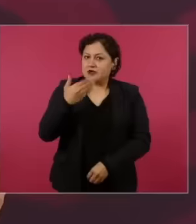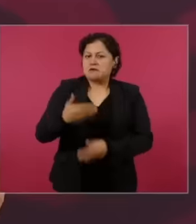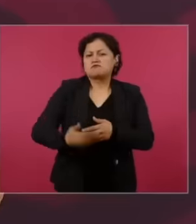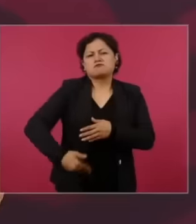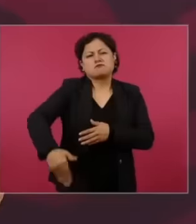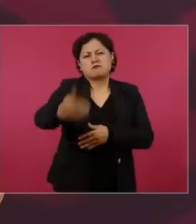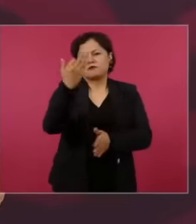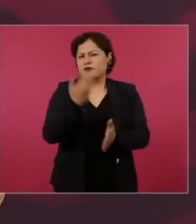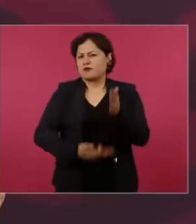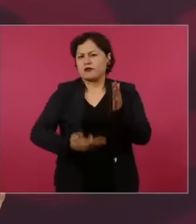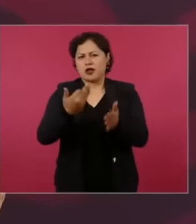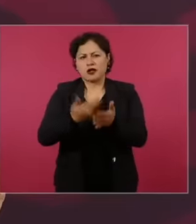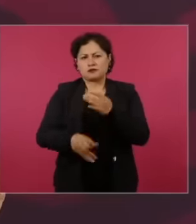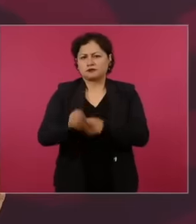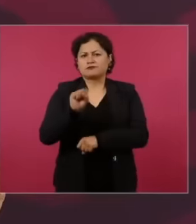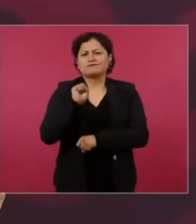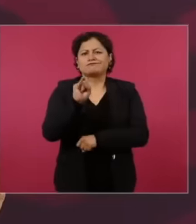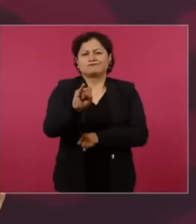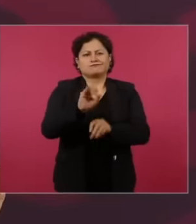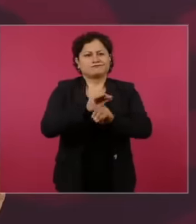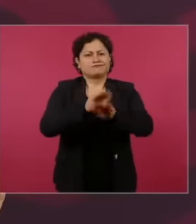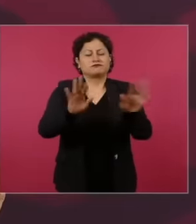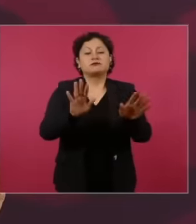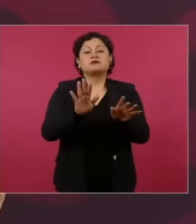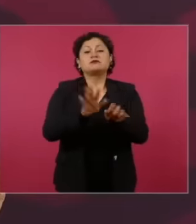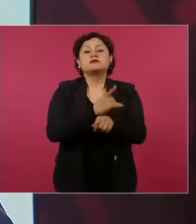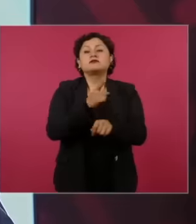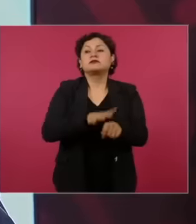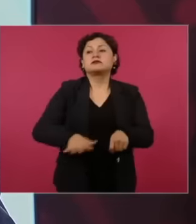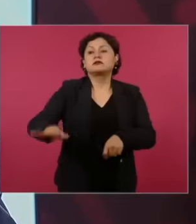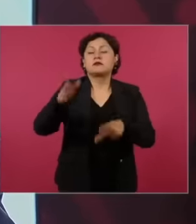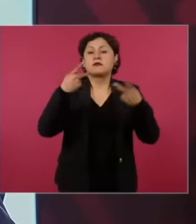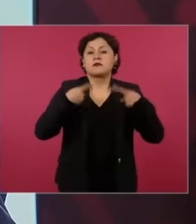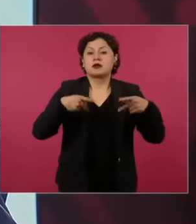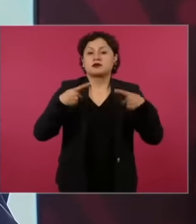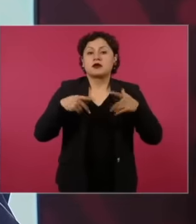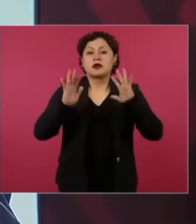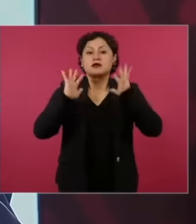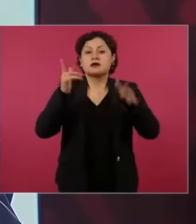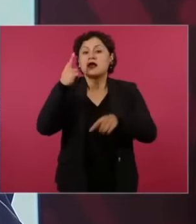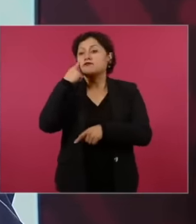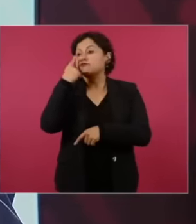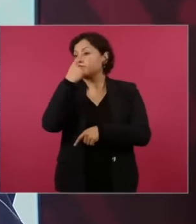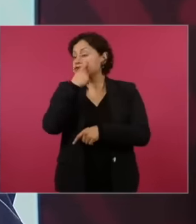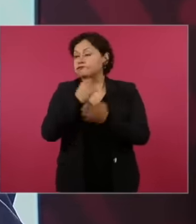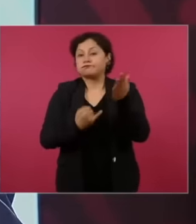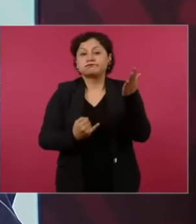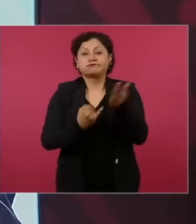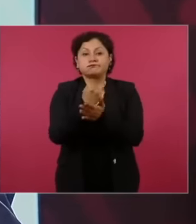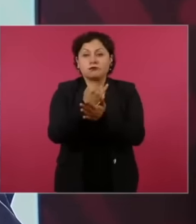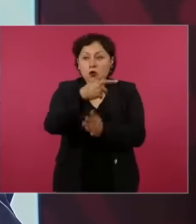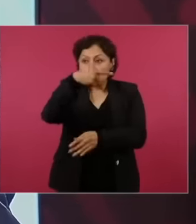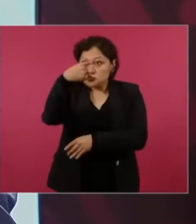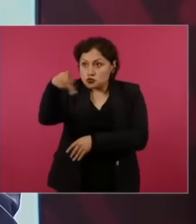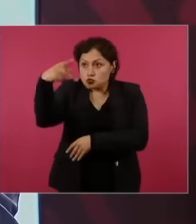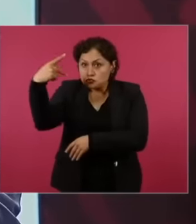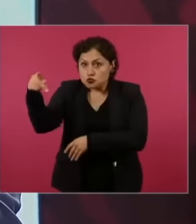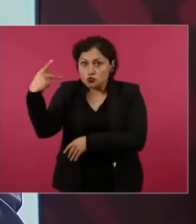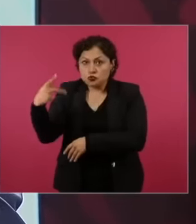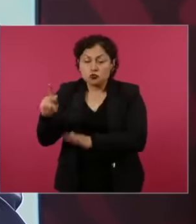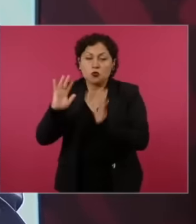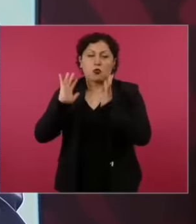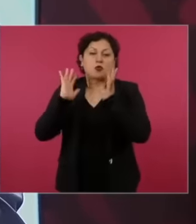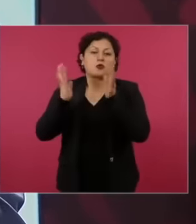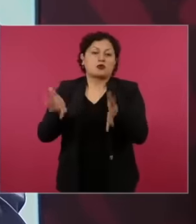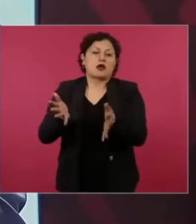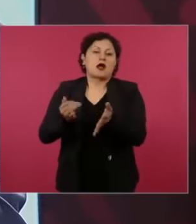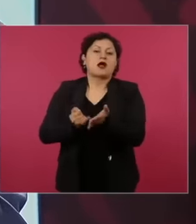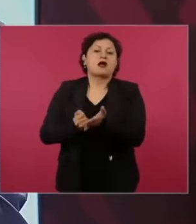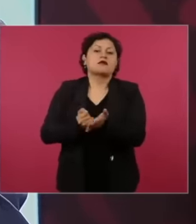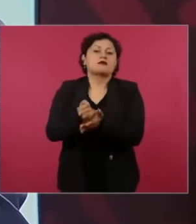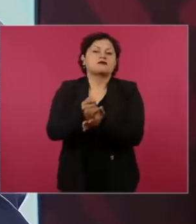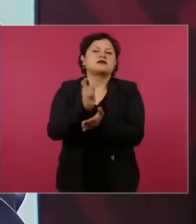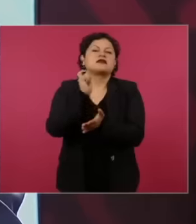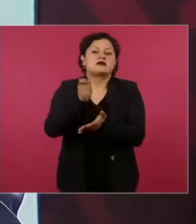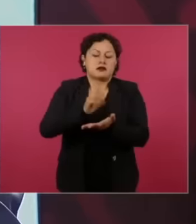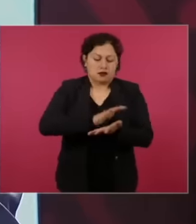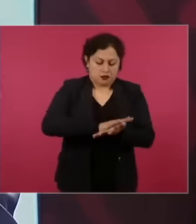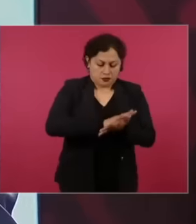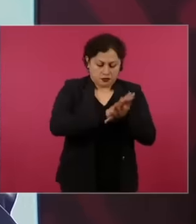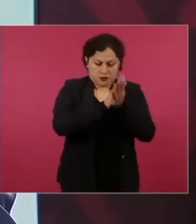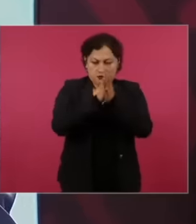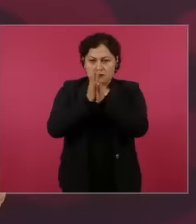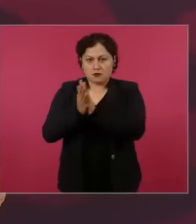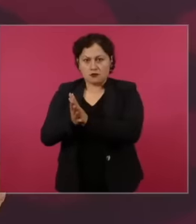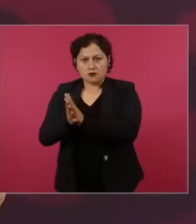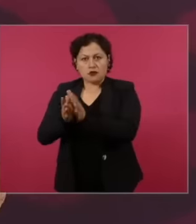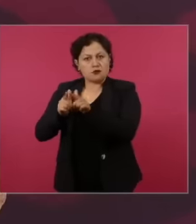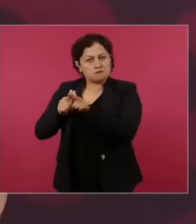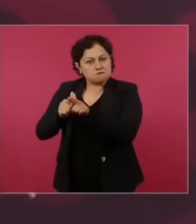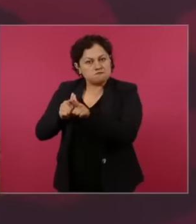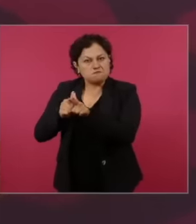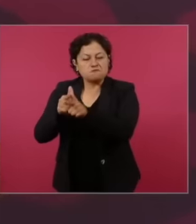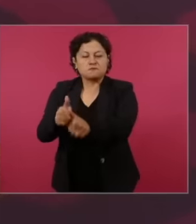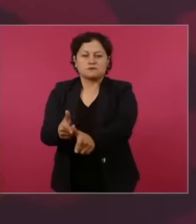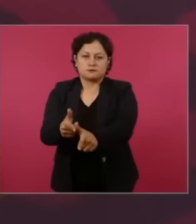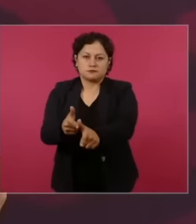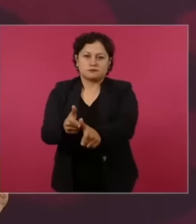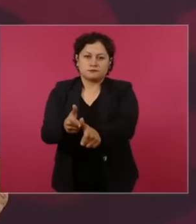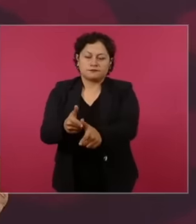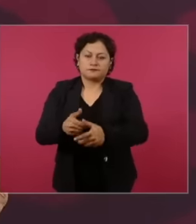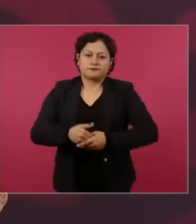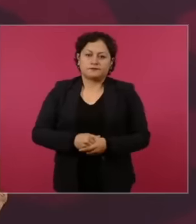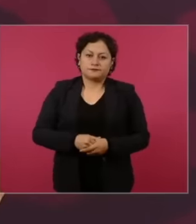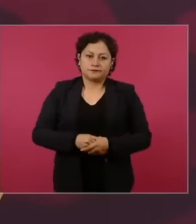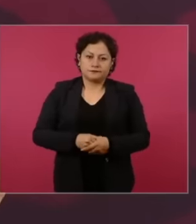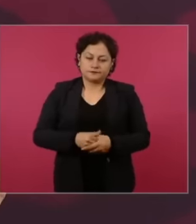to continue the transformation, it was very forceful